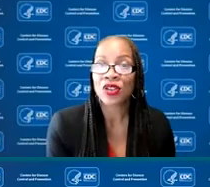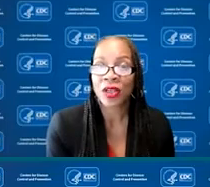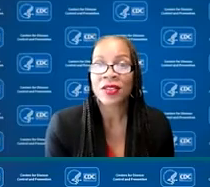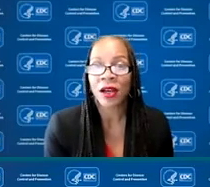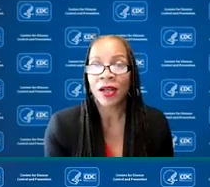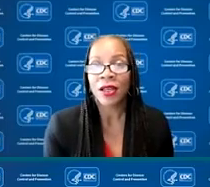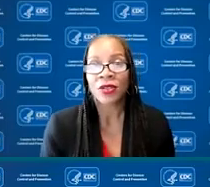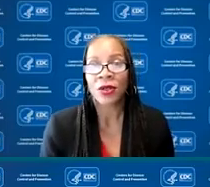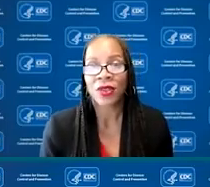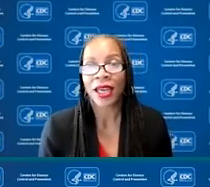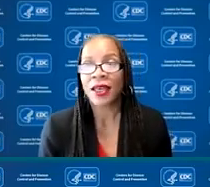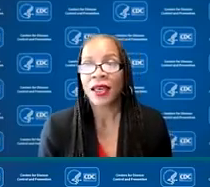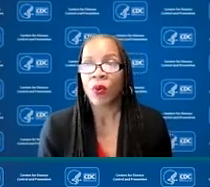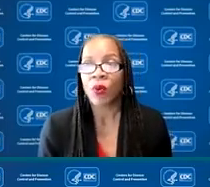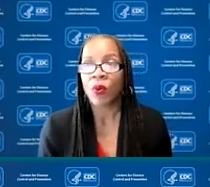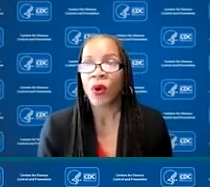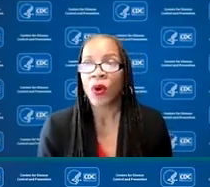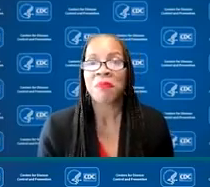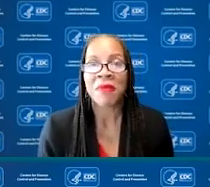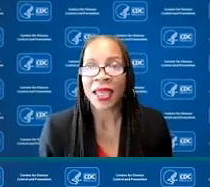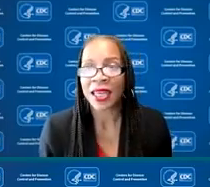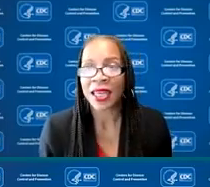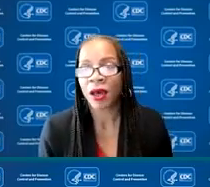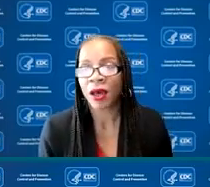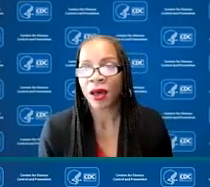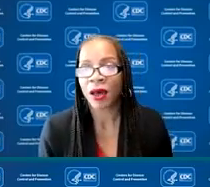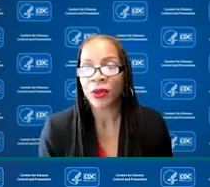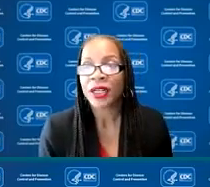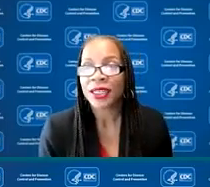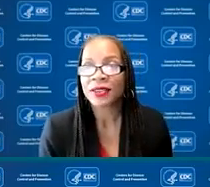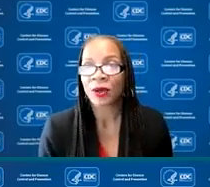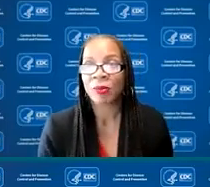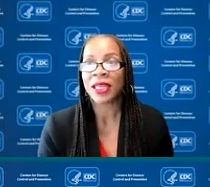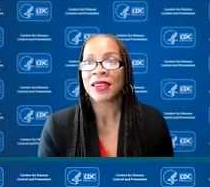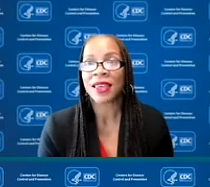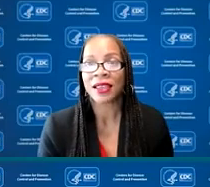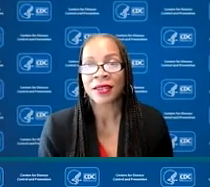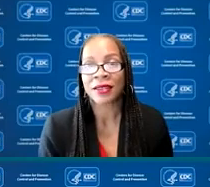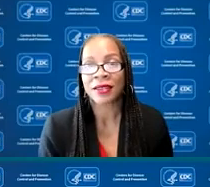their strengths are so that, when there are many, many priorities or many things coming your way,